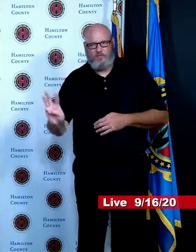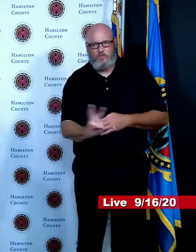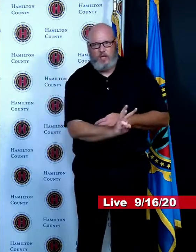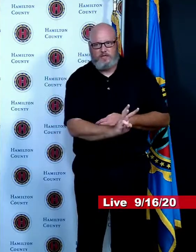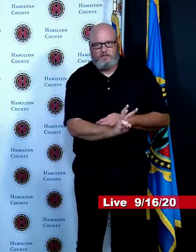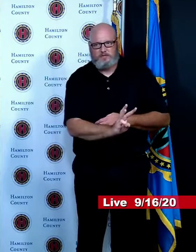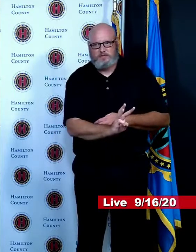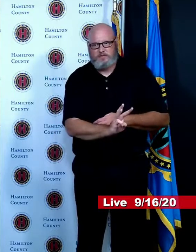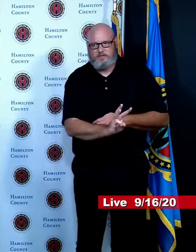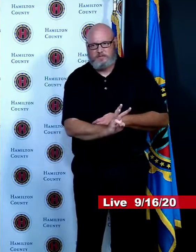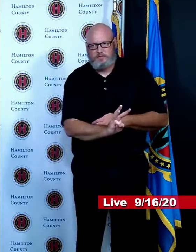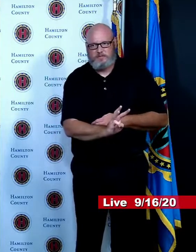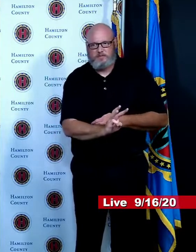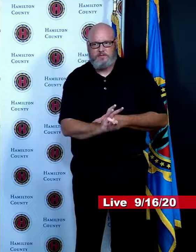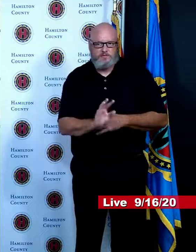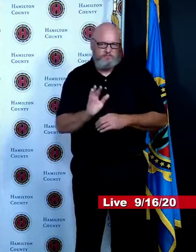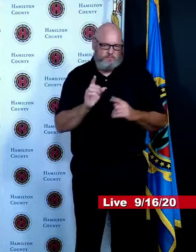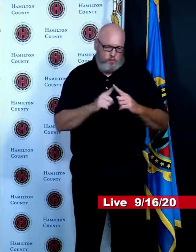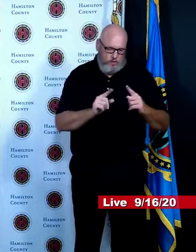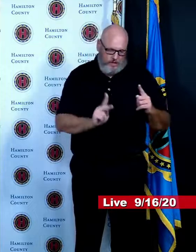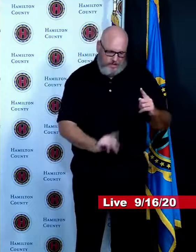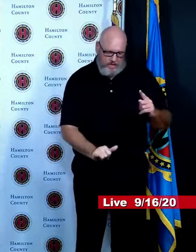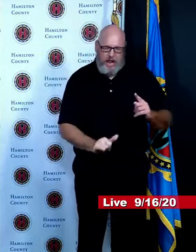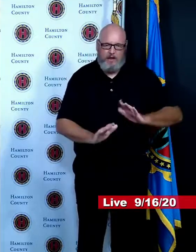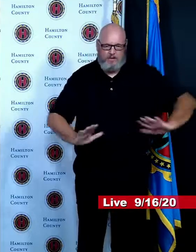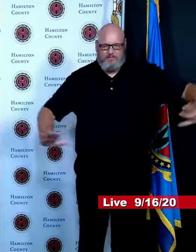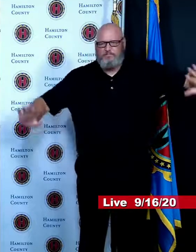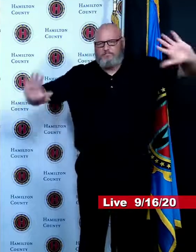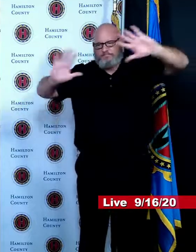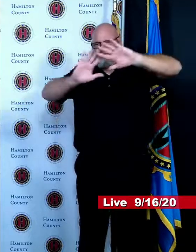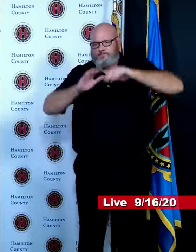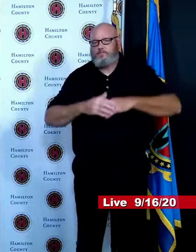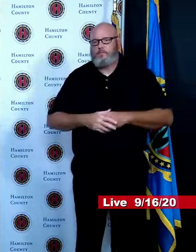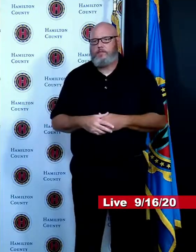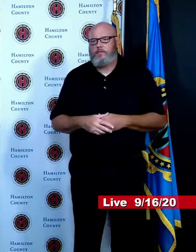as a 14 county area in large part because